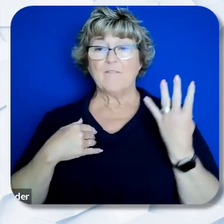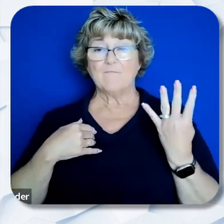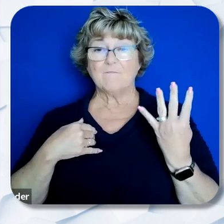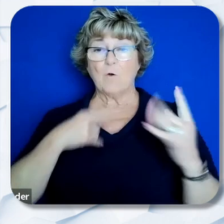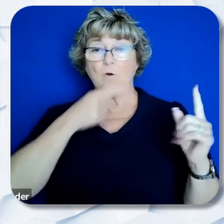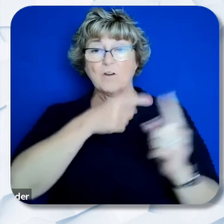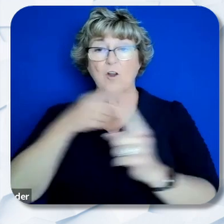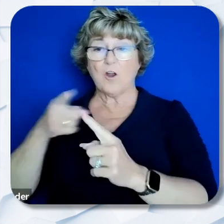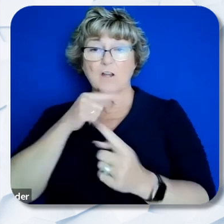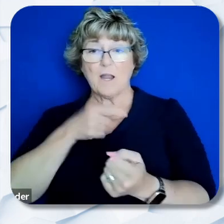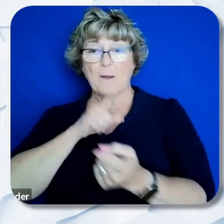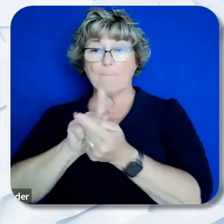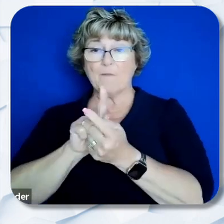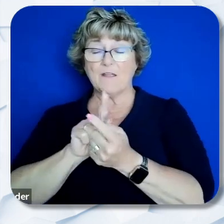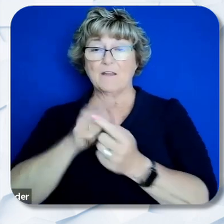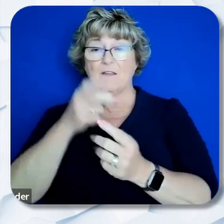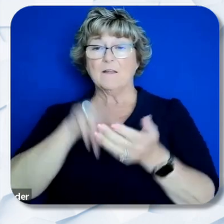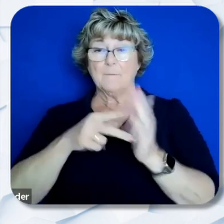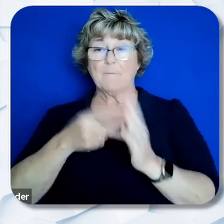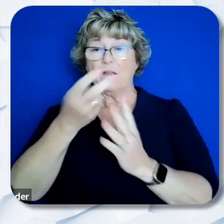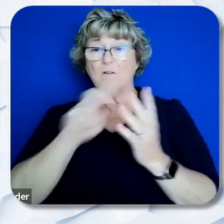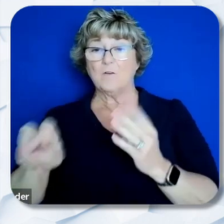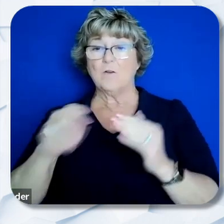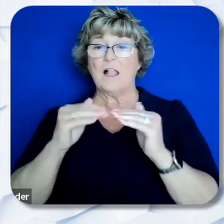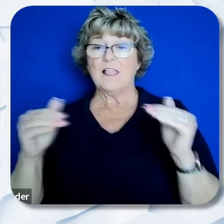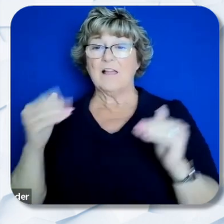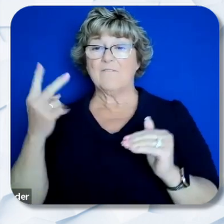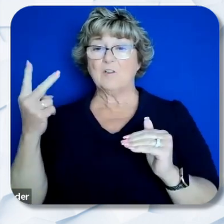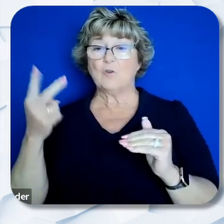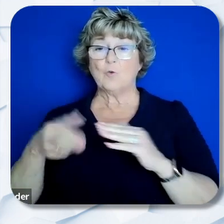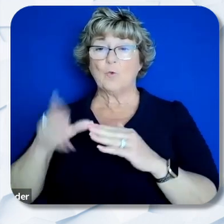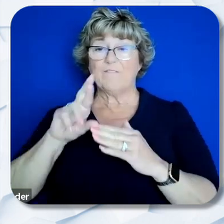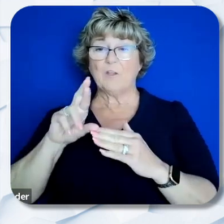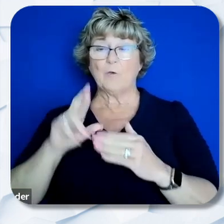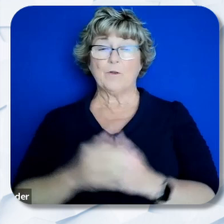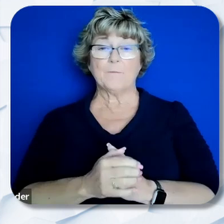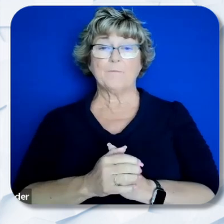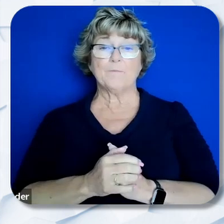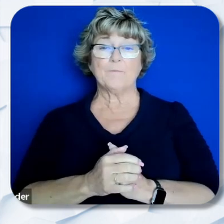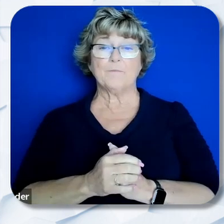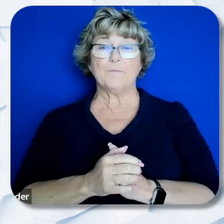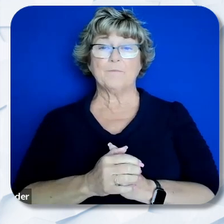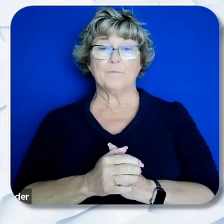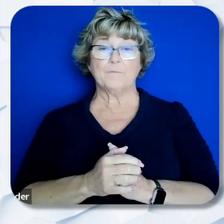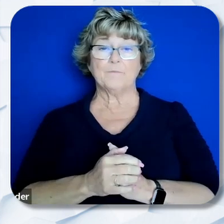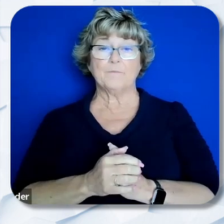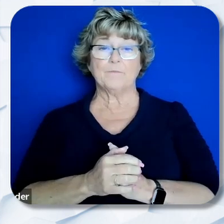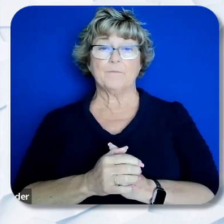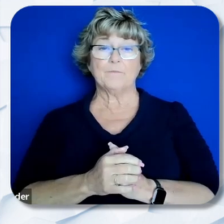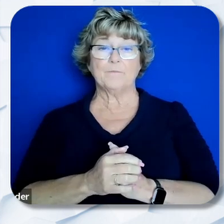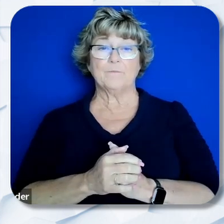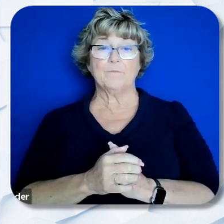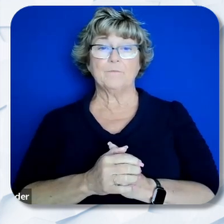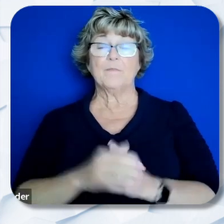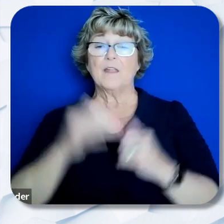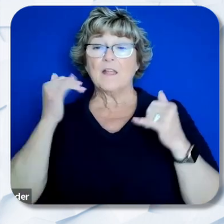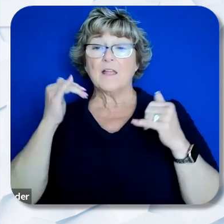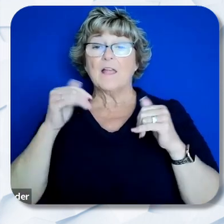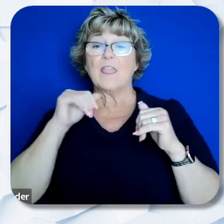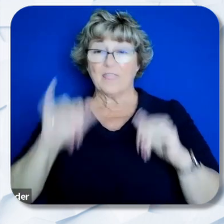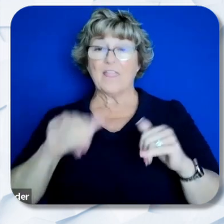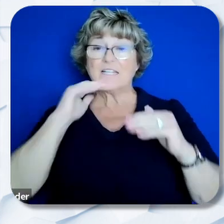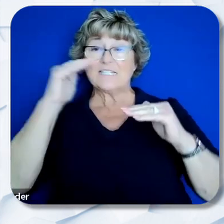met, which landed them in Level 2 review. Disproportionality data. Some of you, this